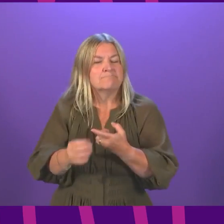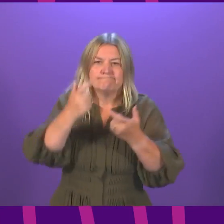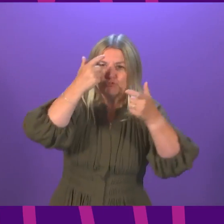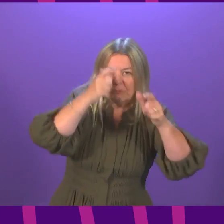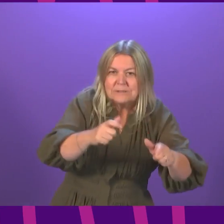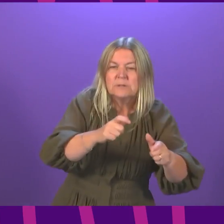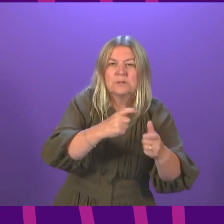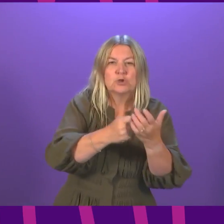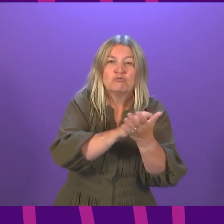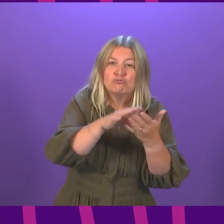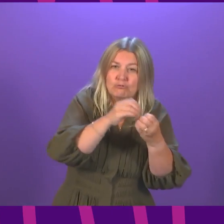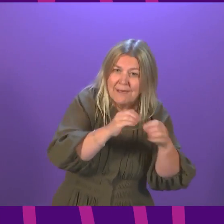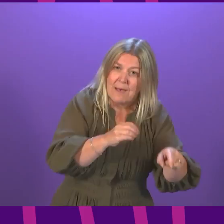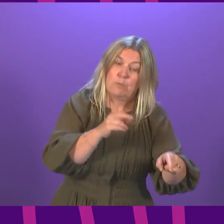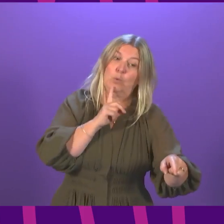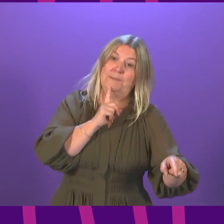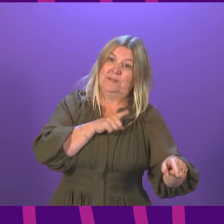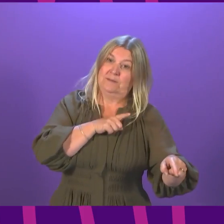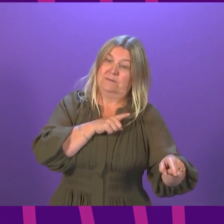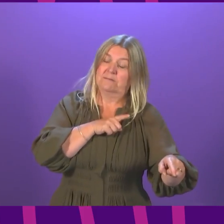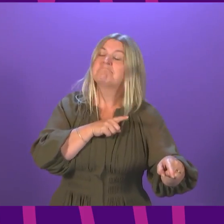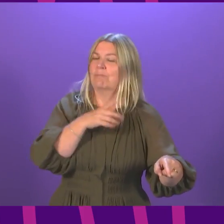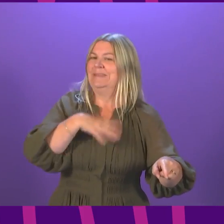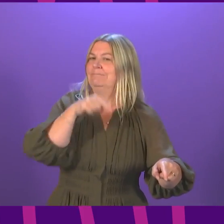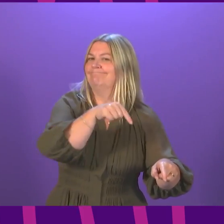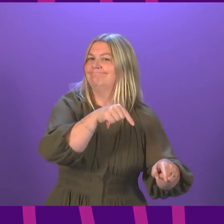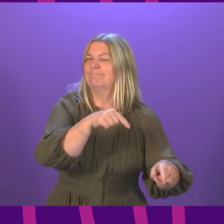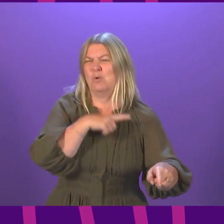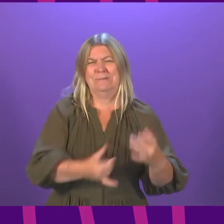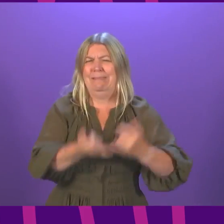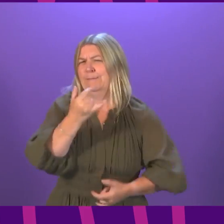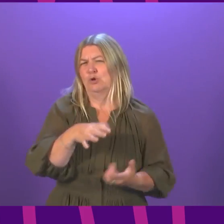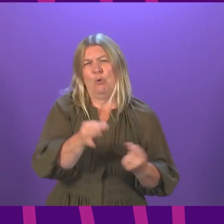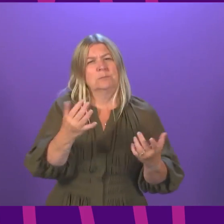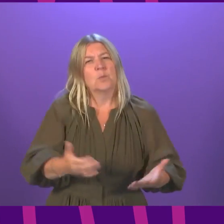rehab, for which there are currently only limited options available.